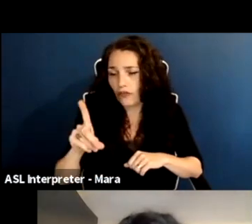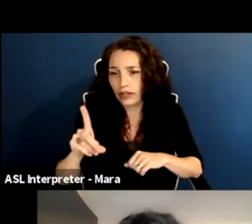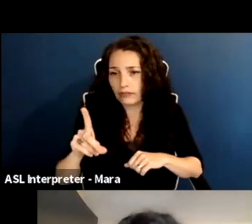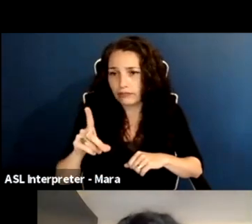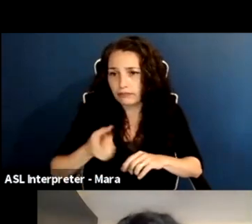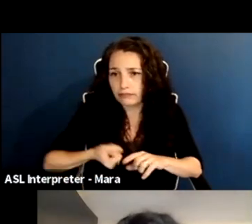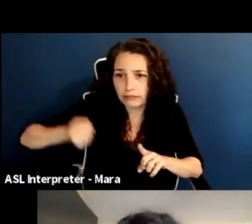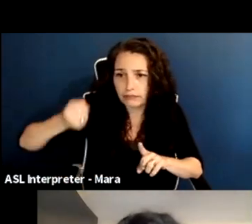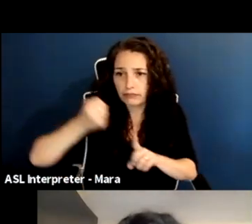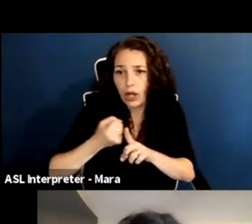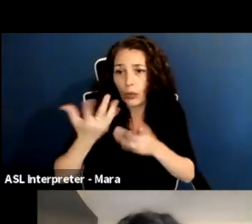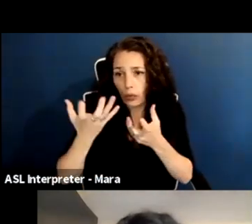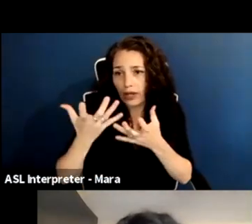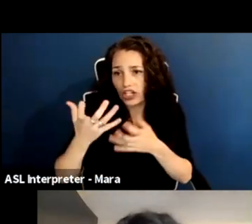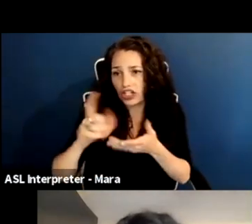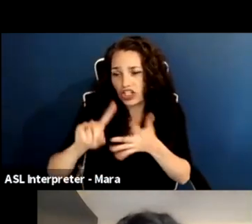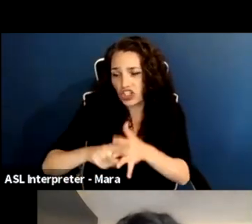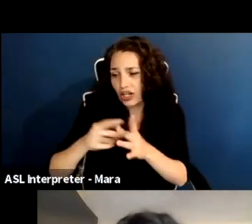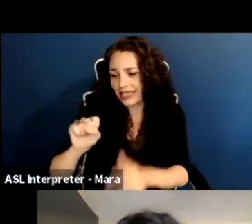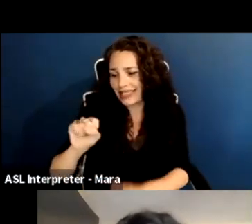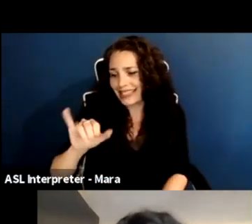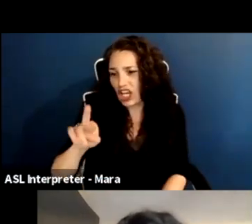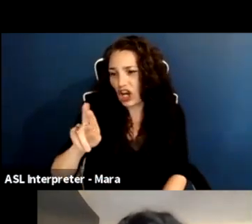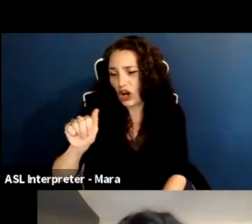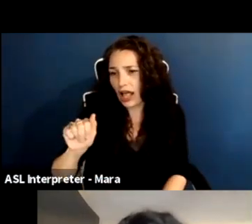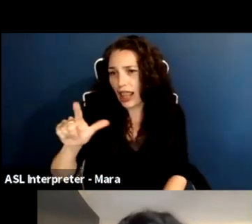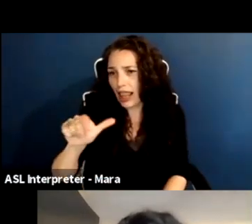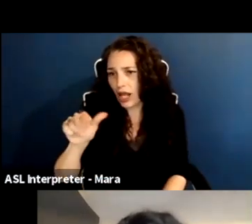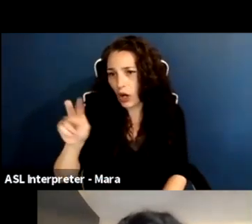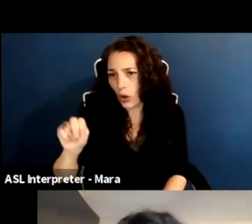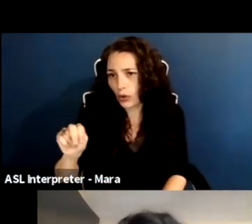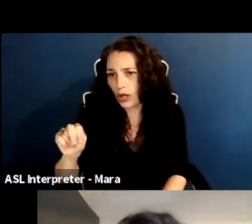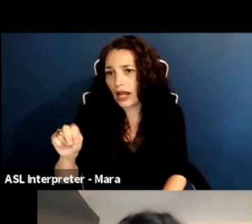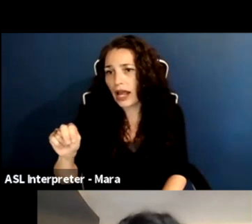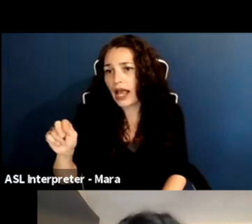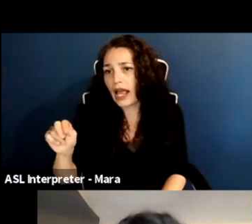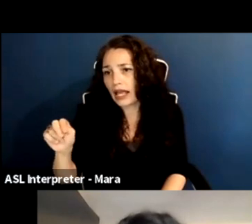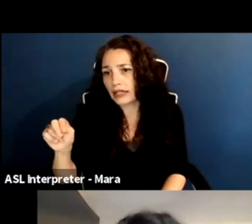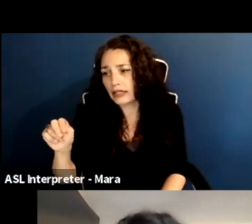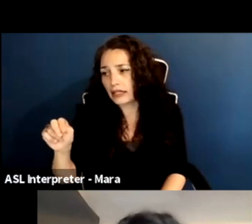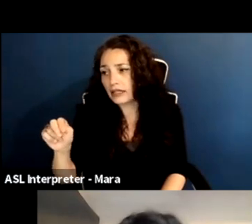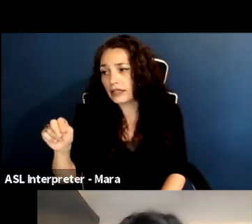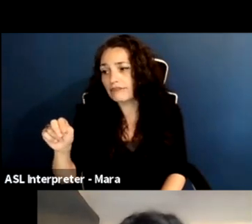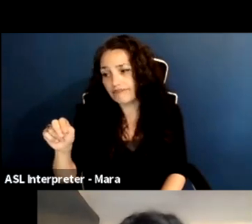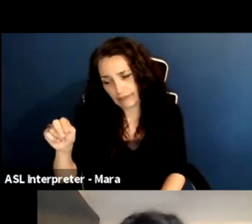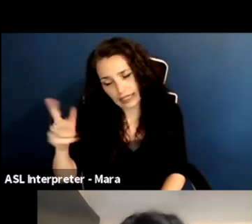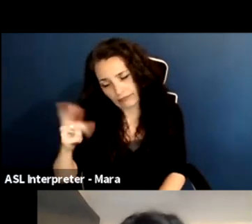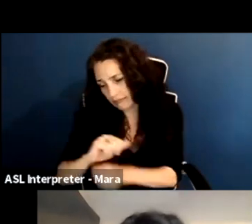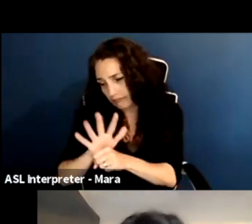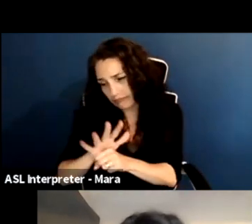in Sierra Leone and then COVID hit and we stayed here. We took some time off to think through